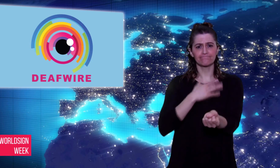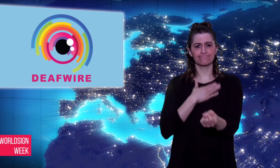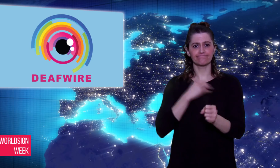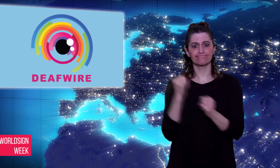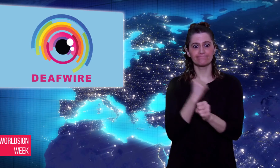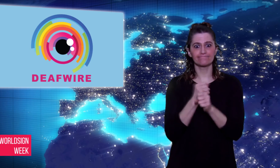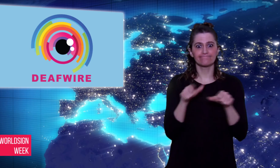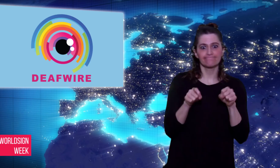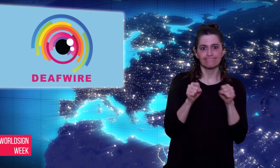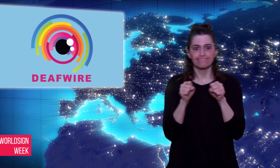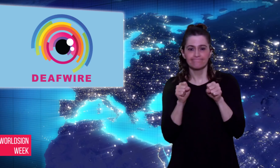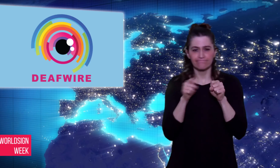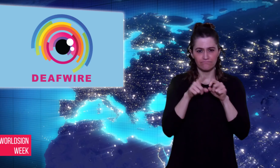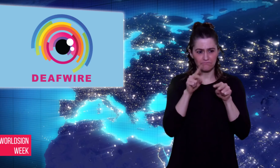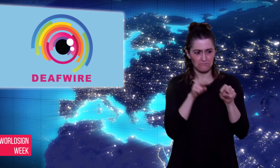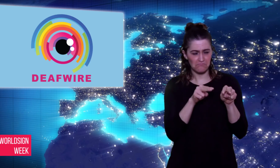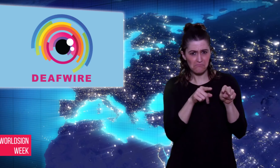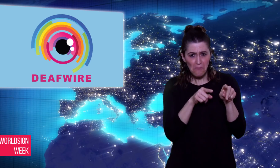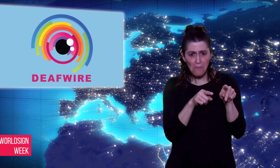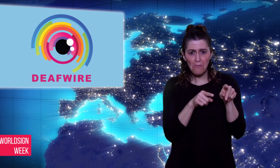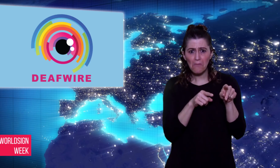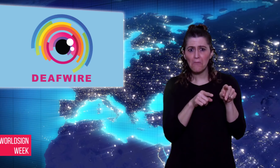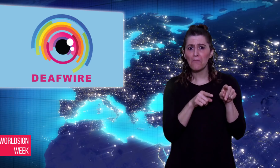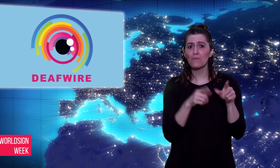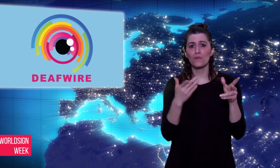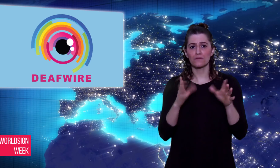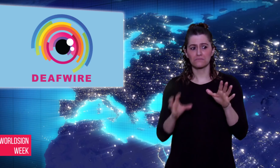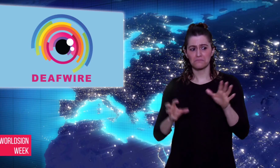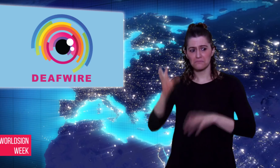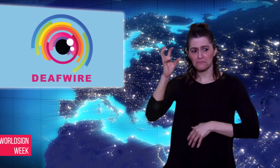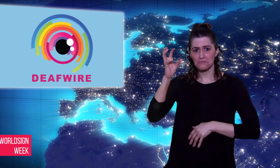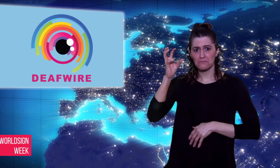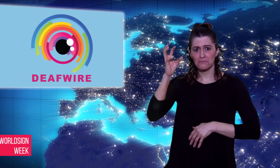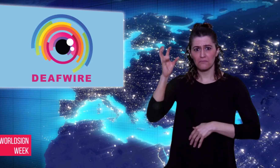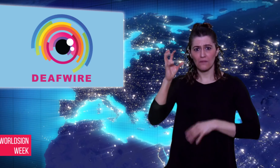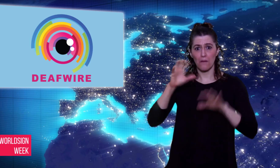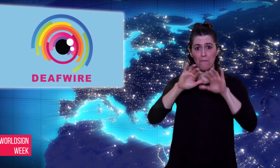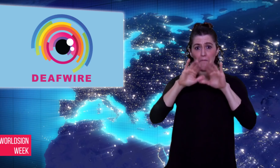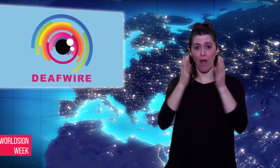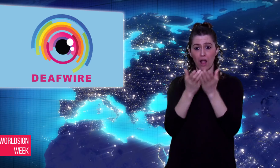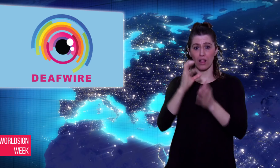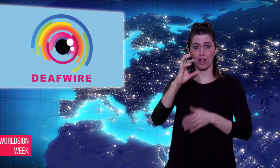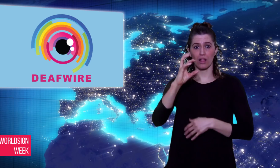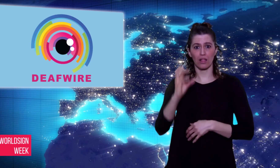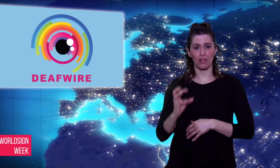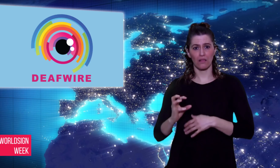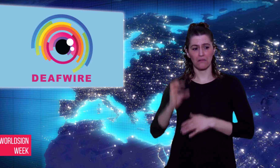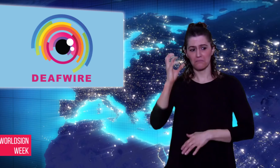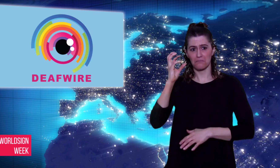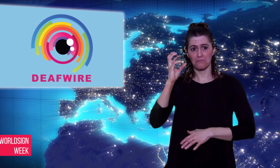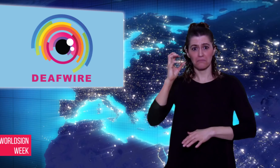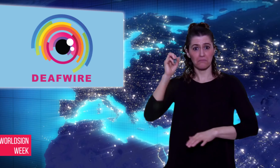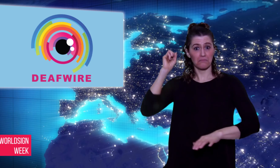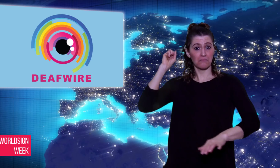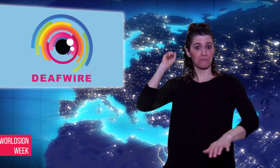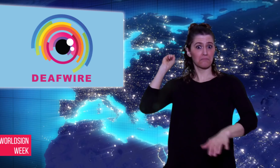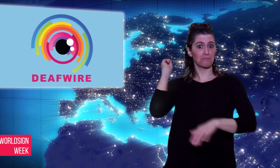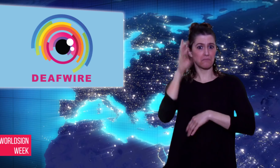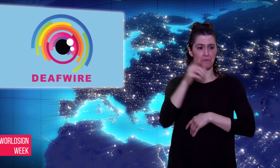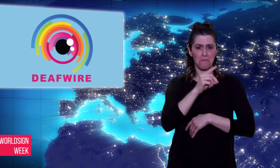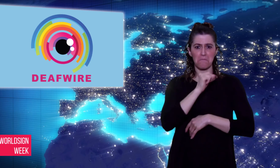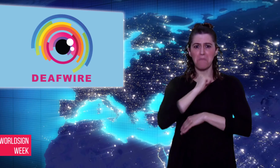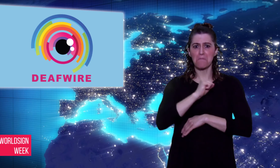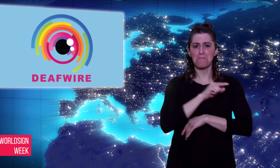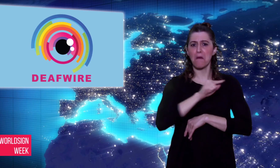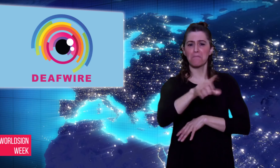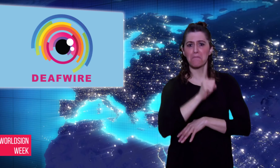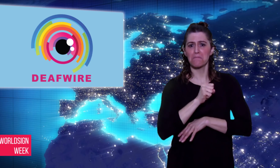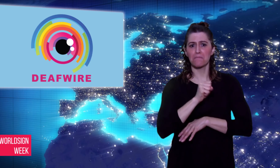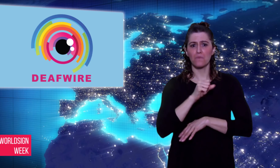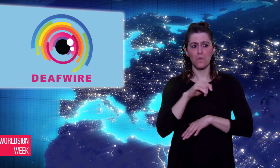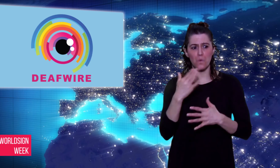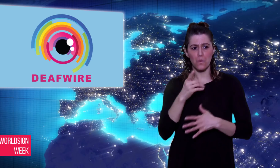looking for a thrown or hidden ball. His